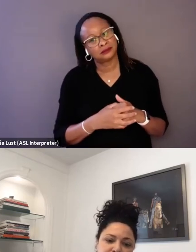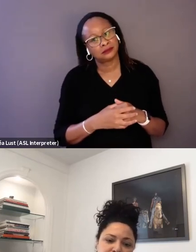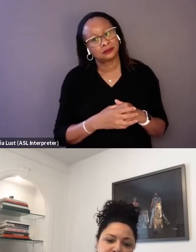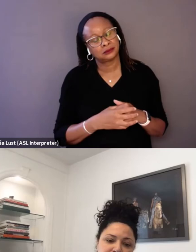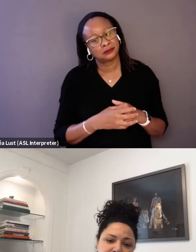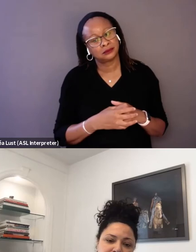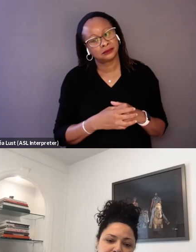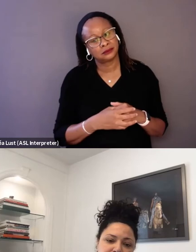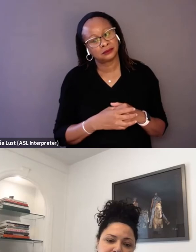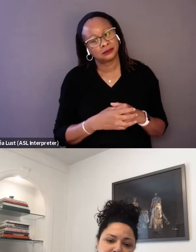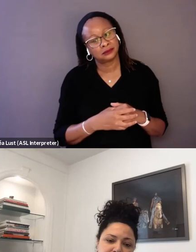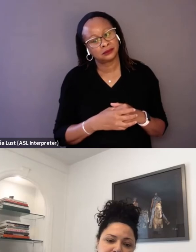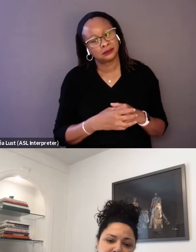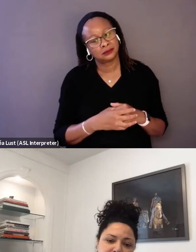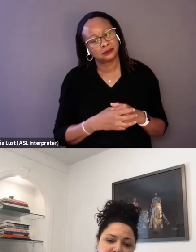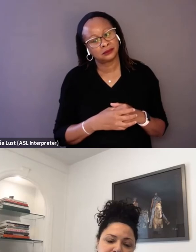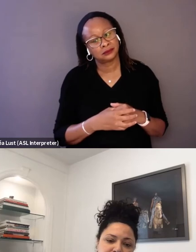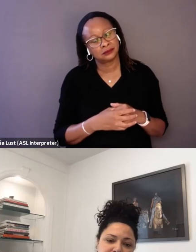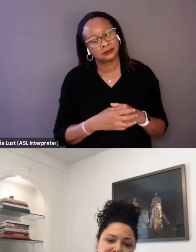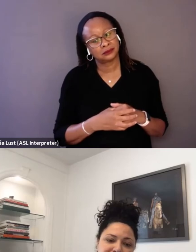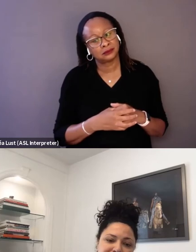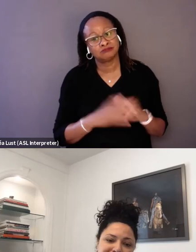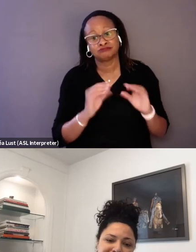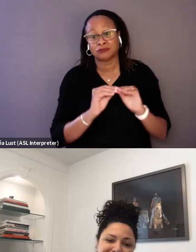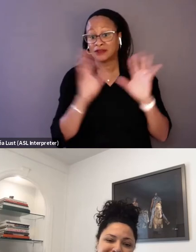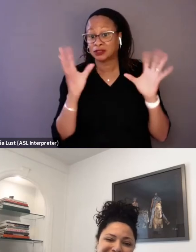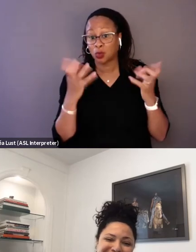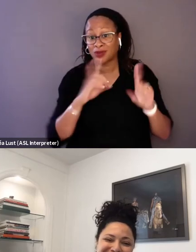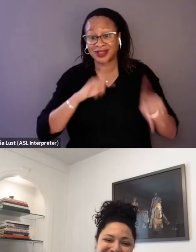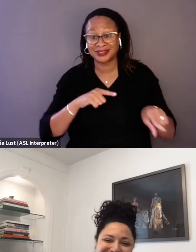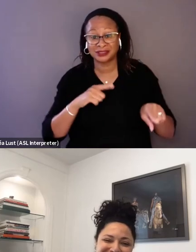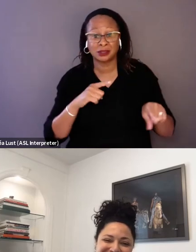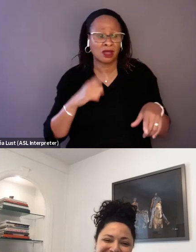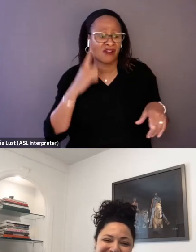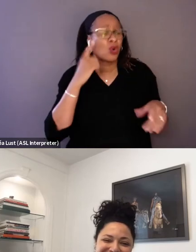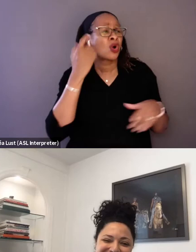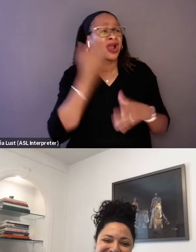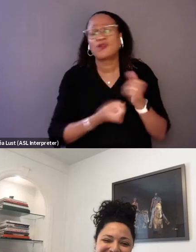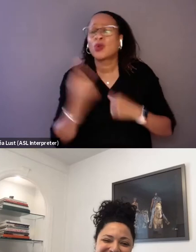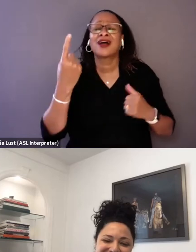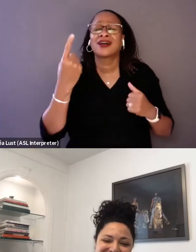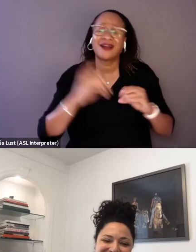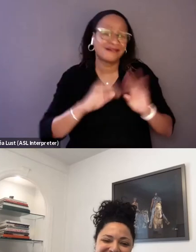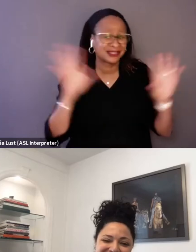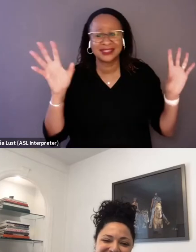it was obviously we wanted the answer to be for everybody, but we also wanted